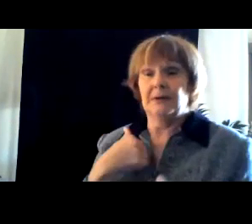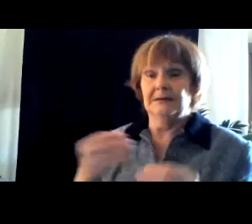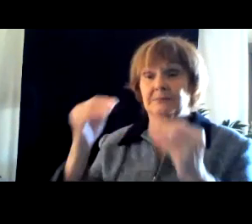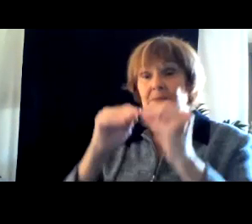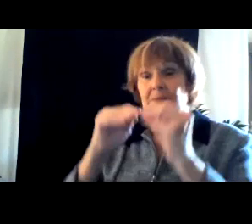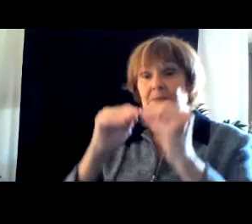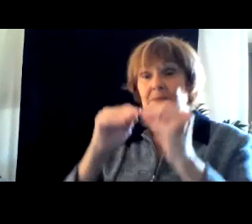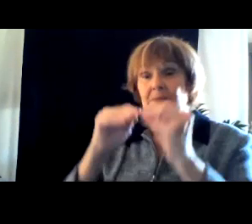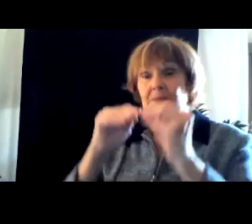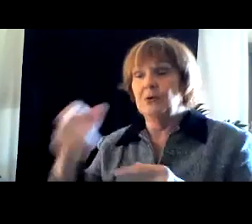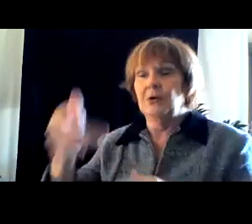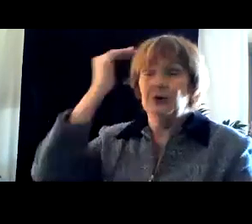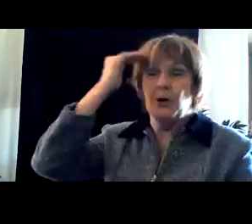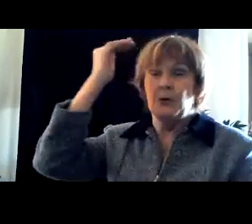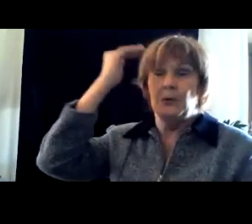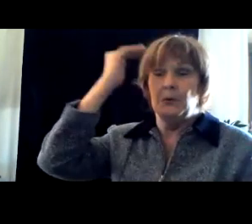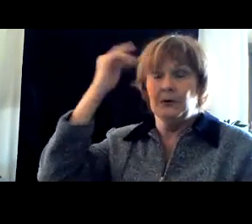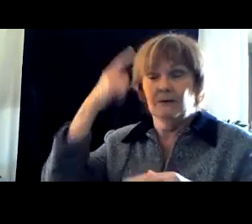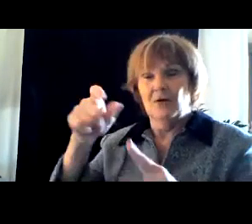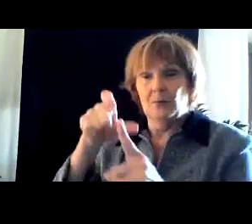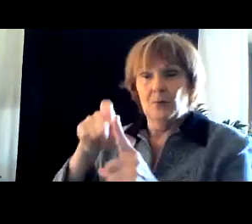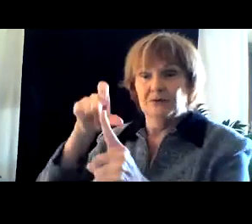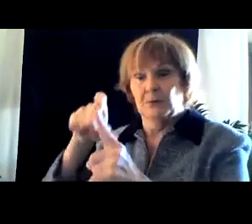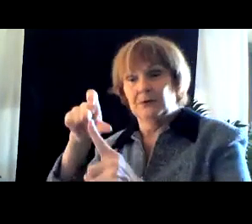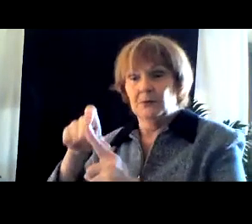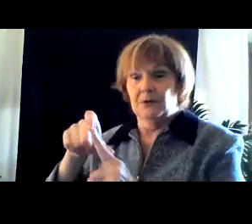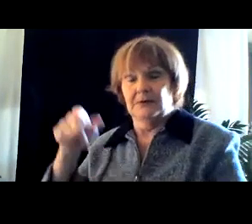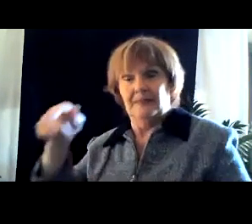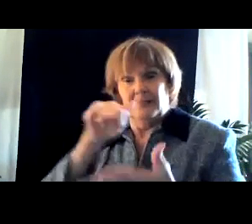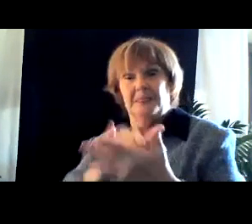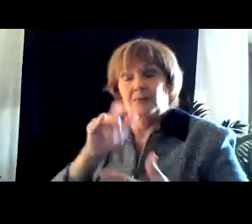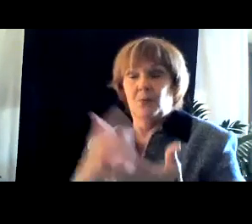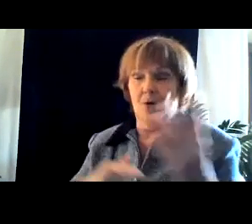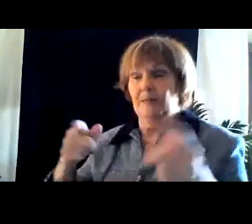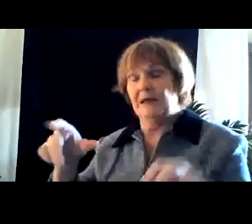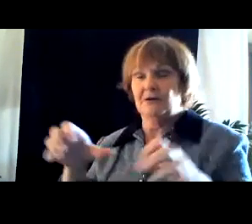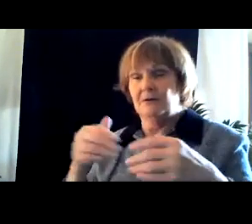for all of the official words and the official perspectives on what we do moving forward. And that's a problem,